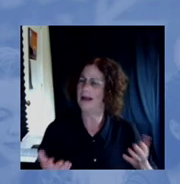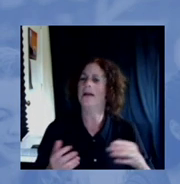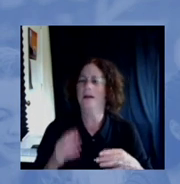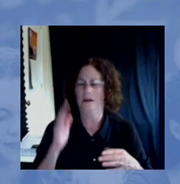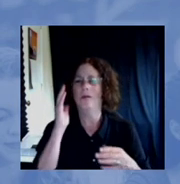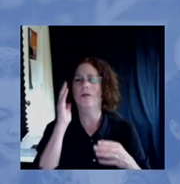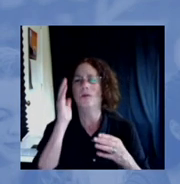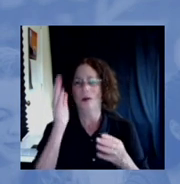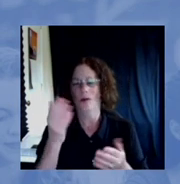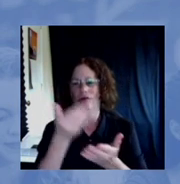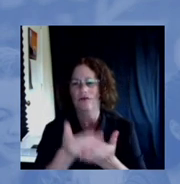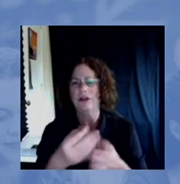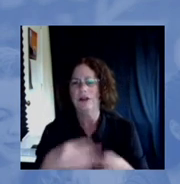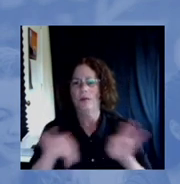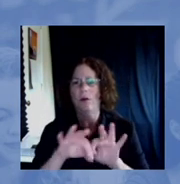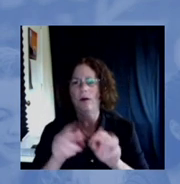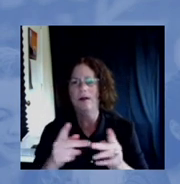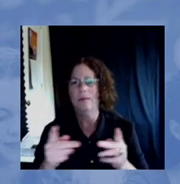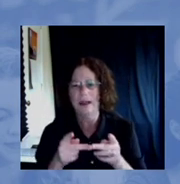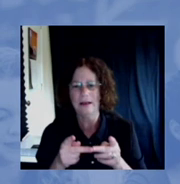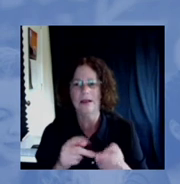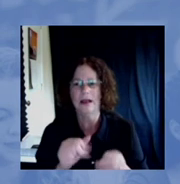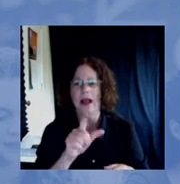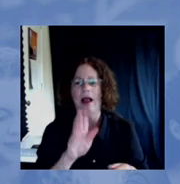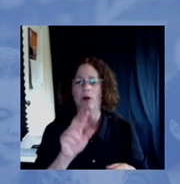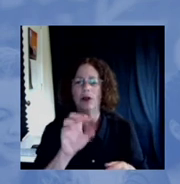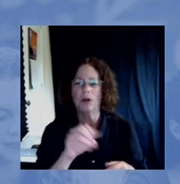PLACES. ALBERTO, YOU TALKED ABOUT THE IMPORTANCE OF